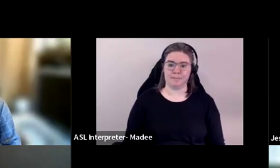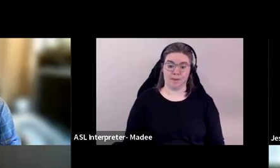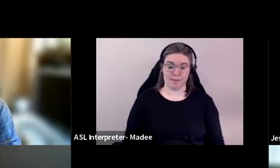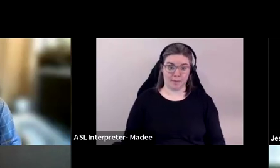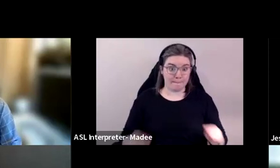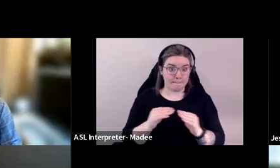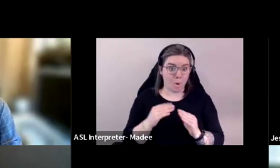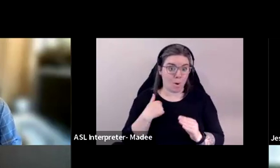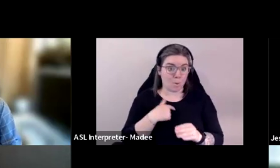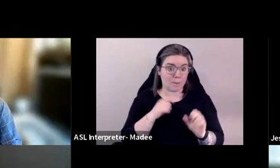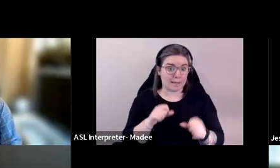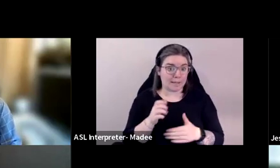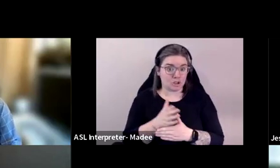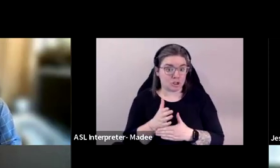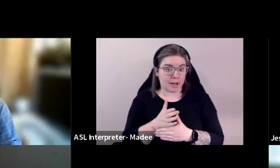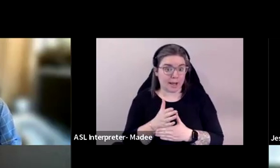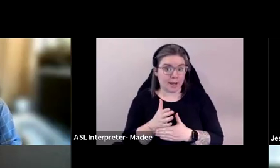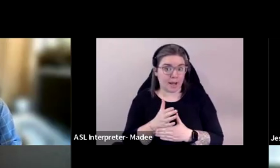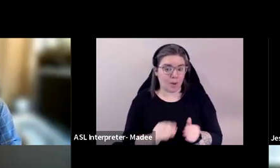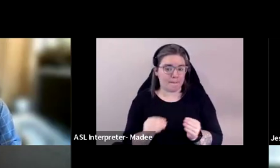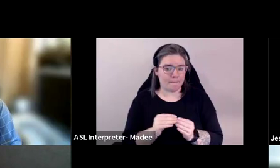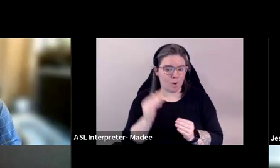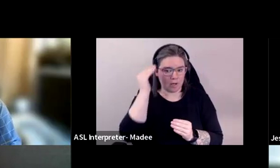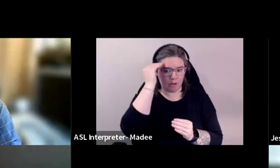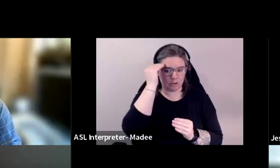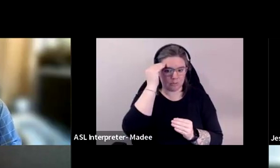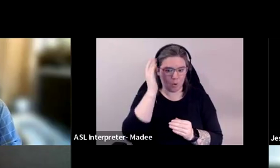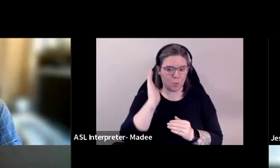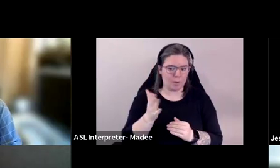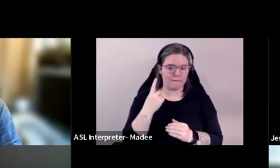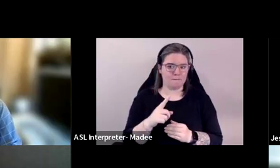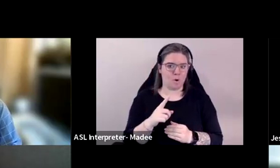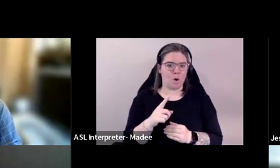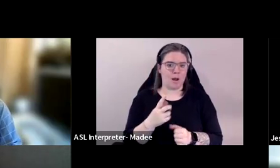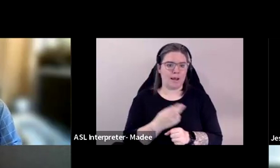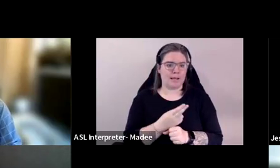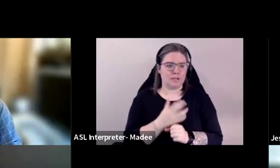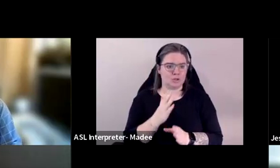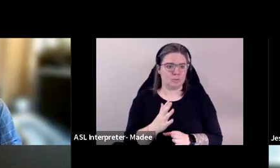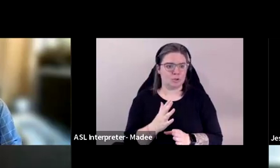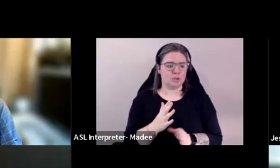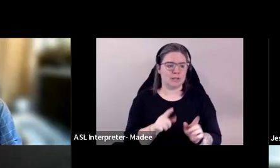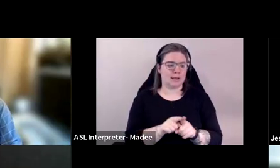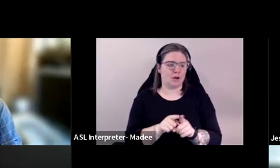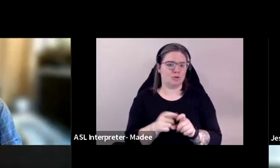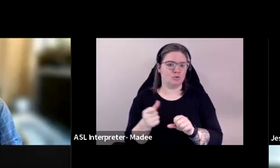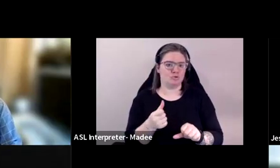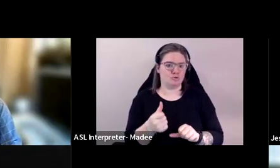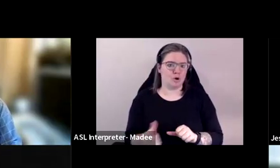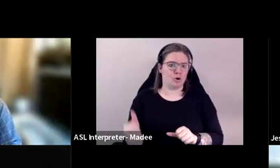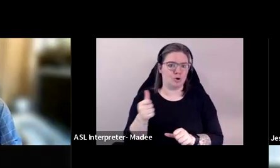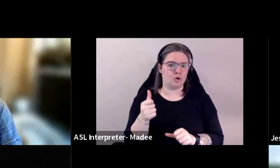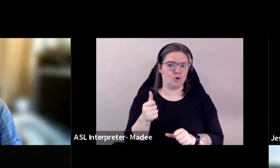Don Dew: you know, the more knowledgeable W. We will be for our consumers, and the stronger we will be to get this advocacy